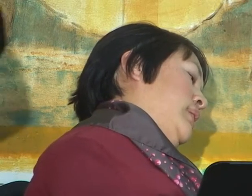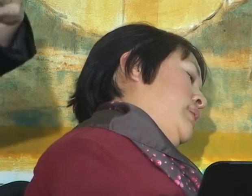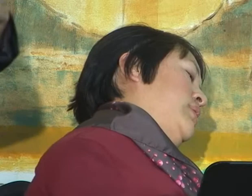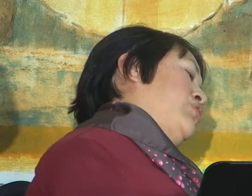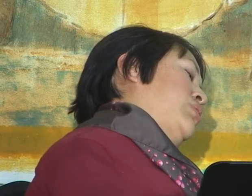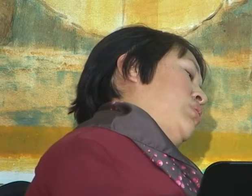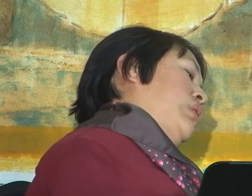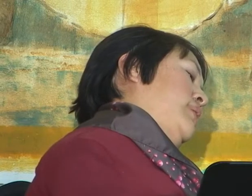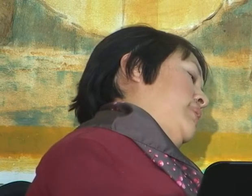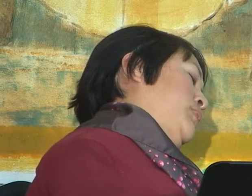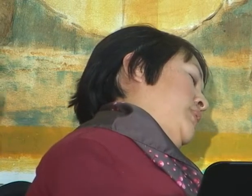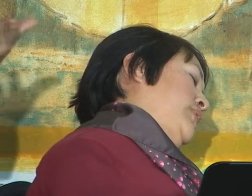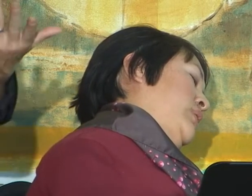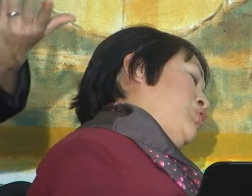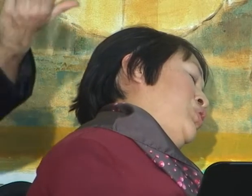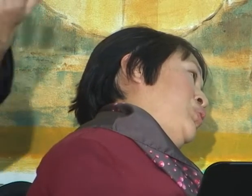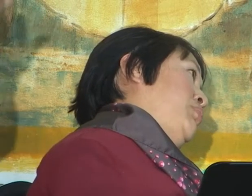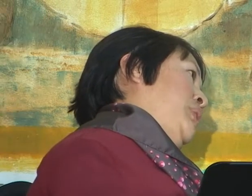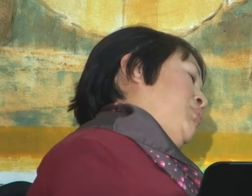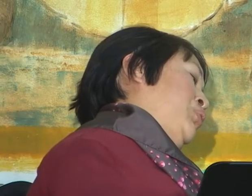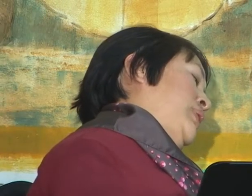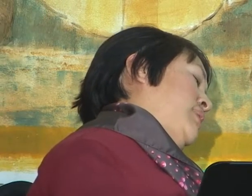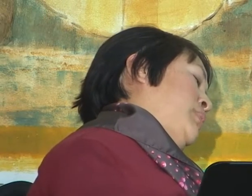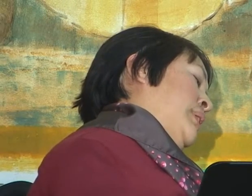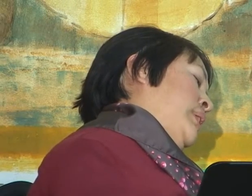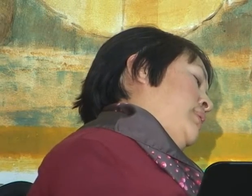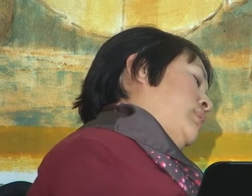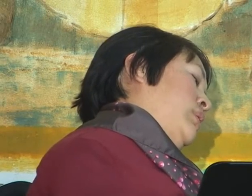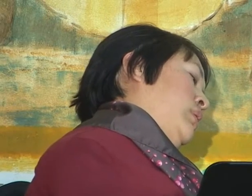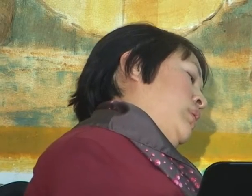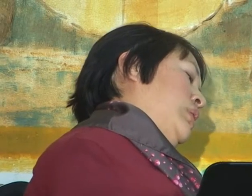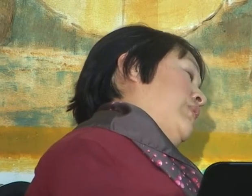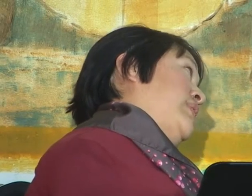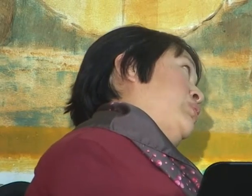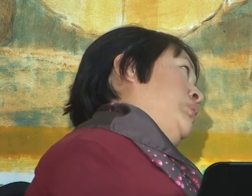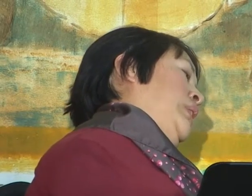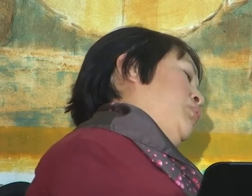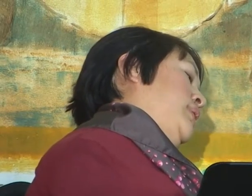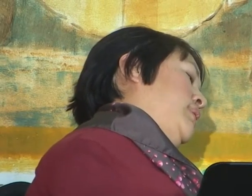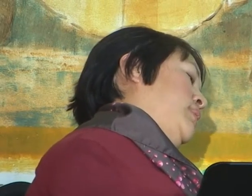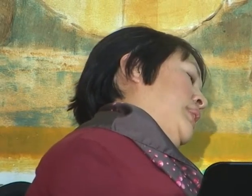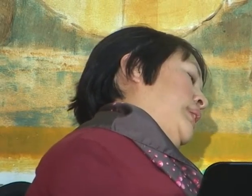These issues are not just specific to people with disabilities. All of us who live with a disability